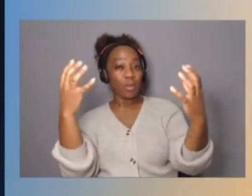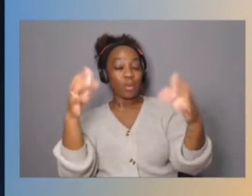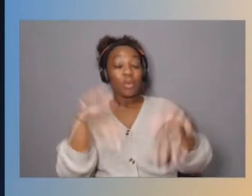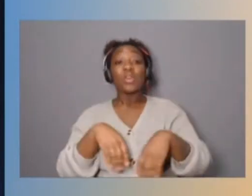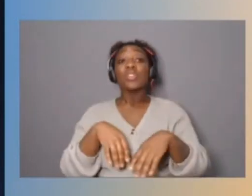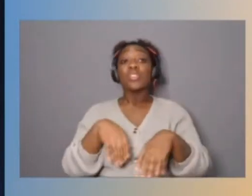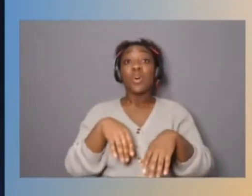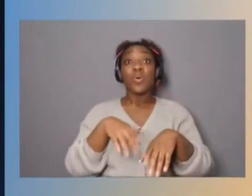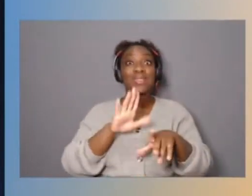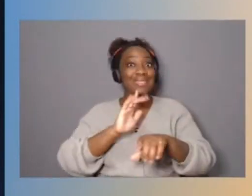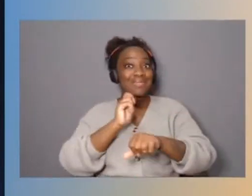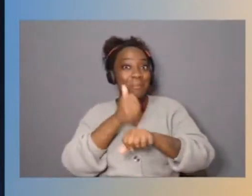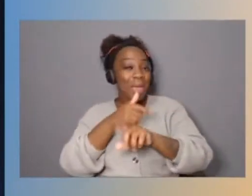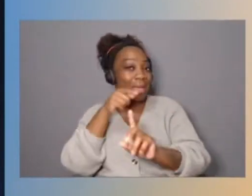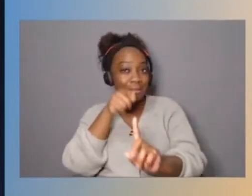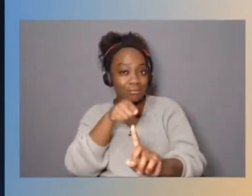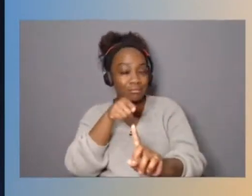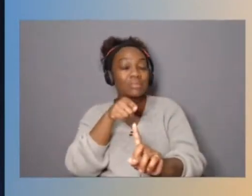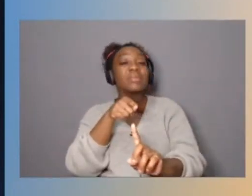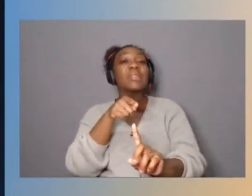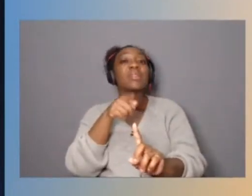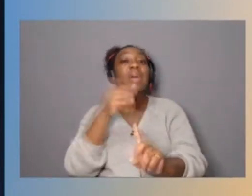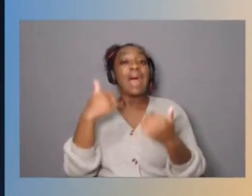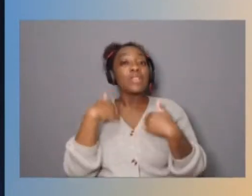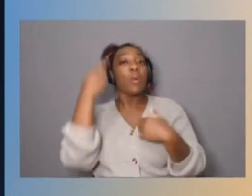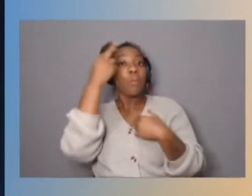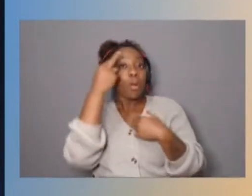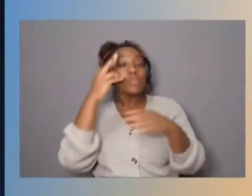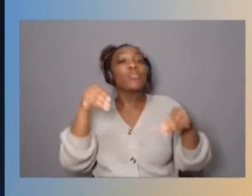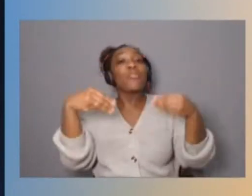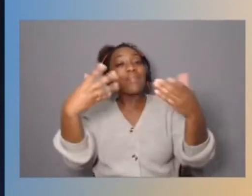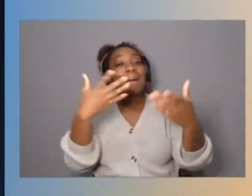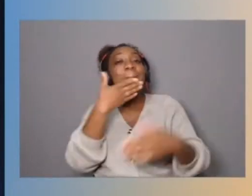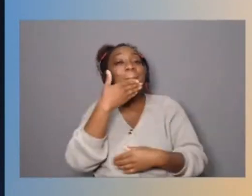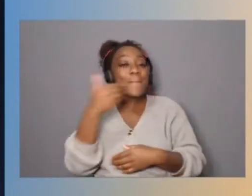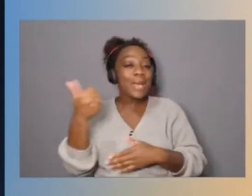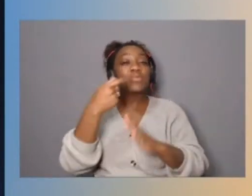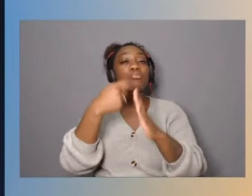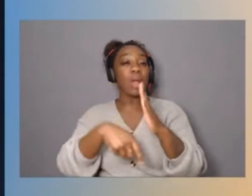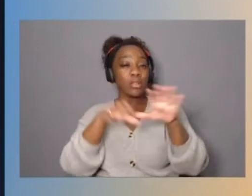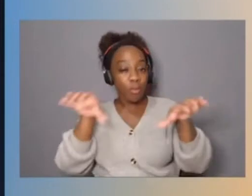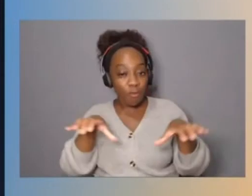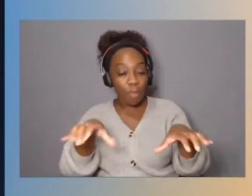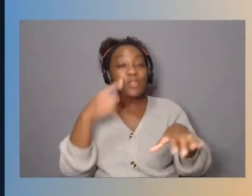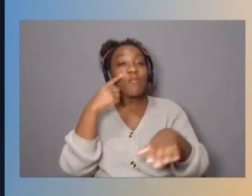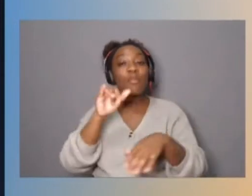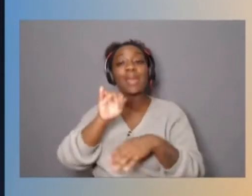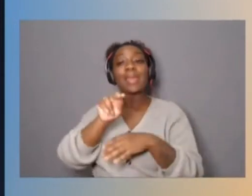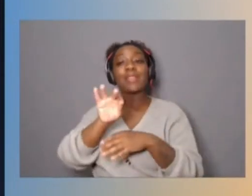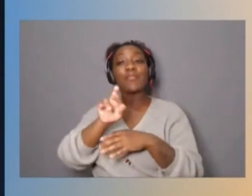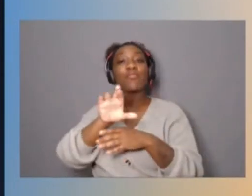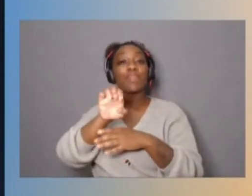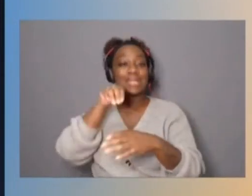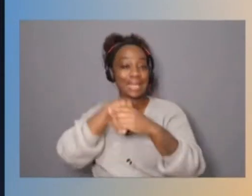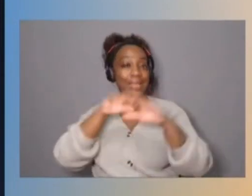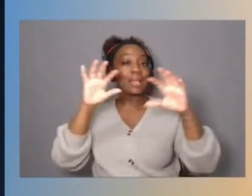are purpose built to offer best price performance for inferencing in the cloud. Inf1 offers up to 2x per throughput